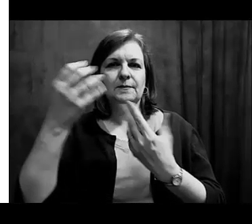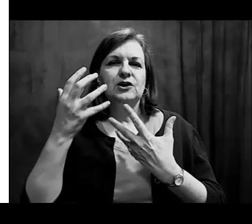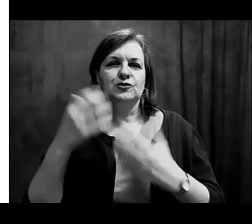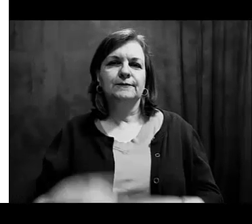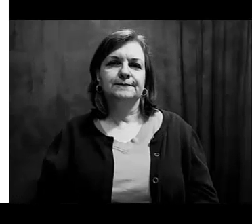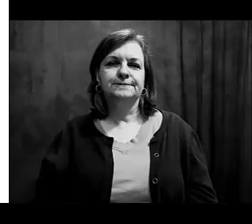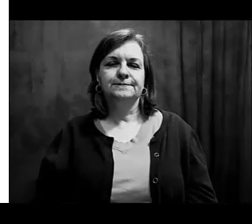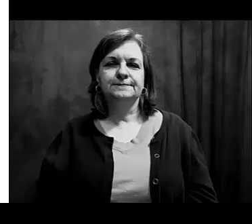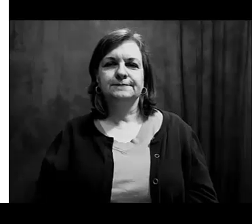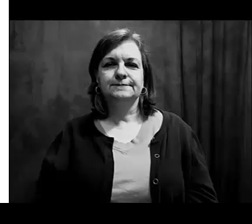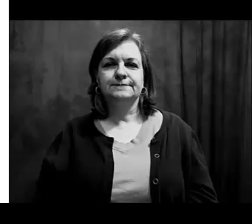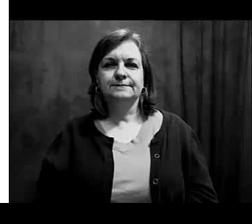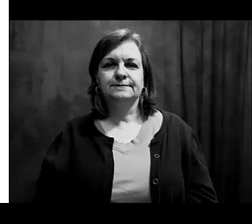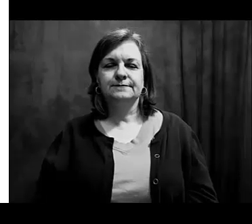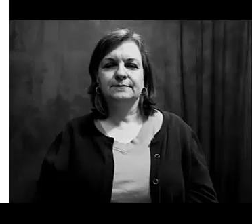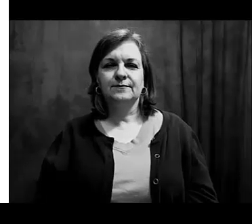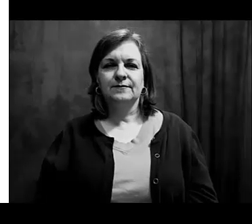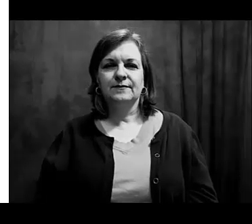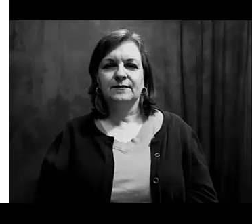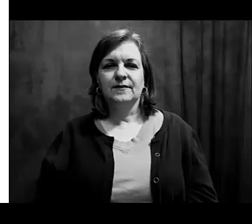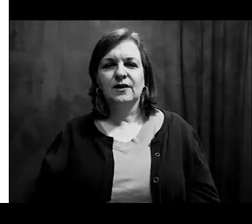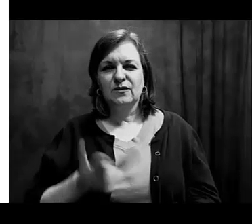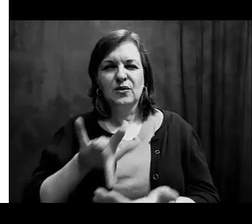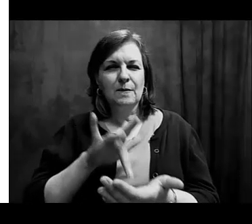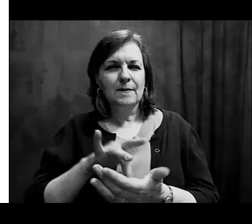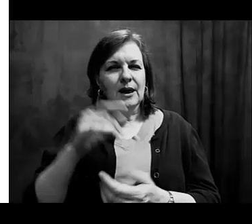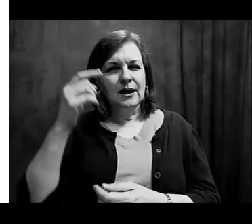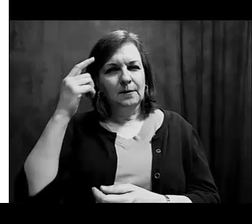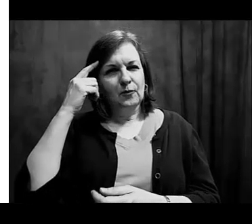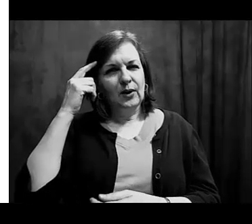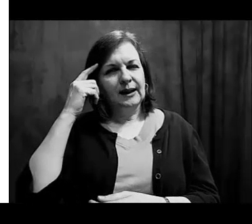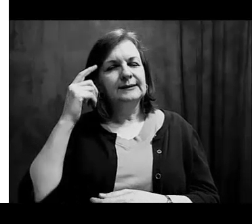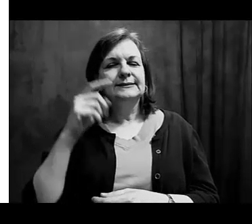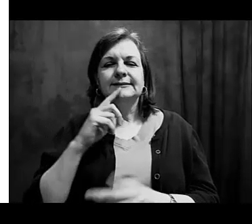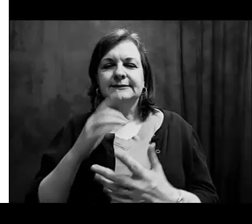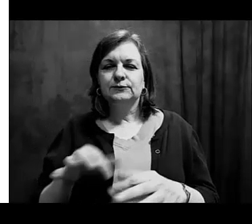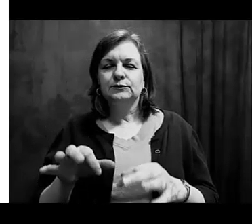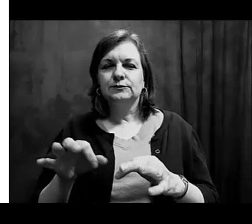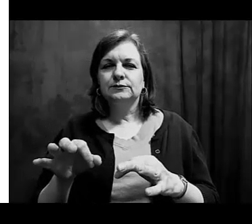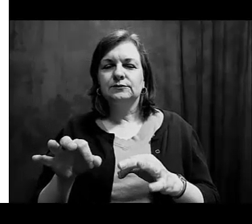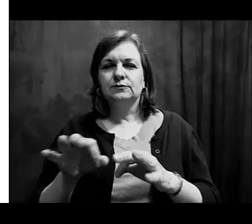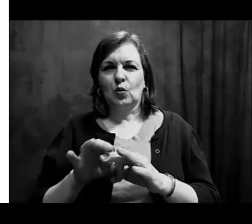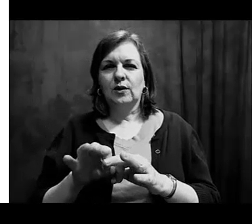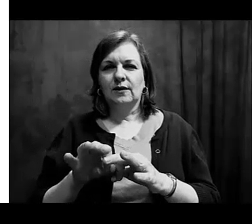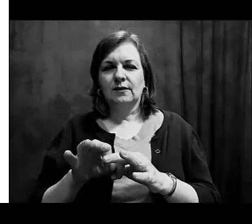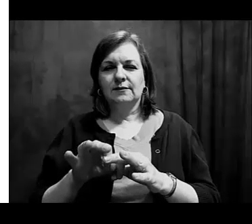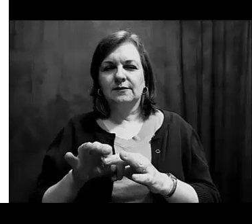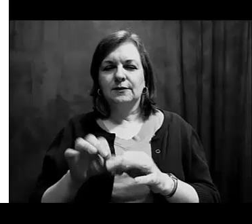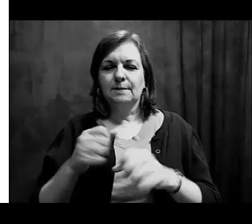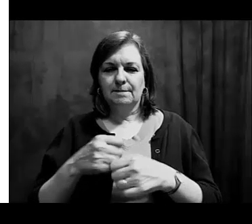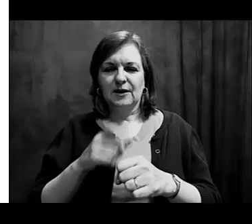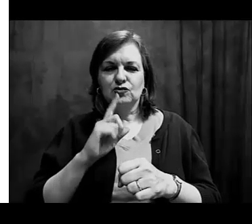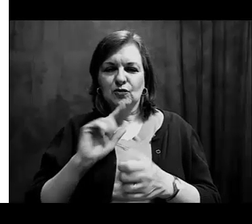so this area of the brain is really responsible for making sure the information gets